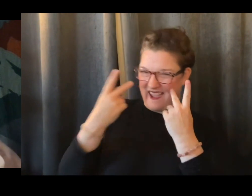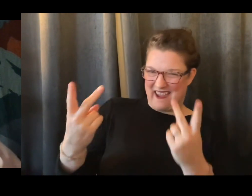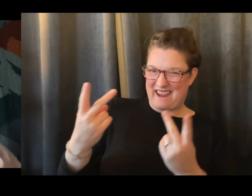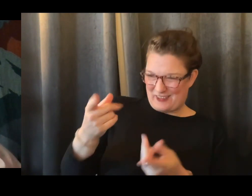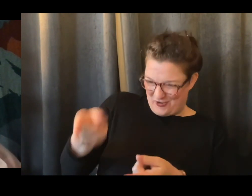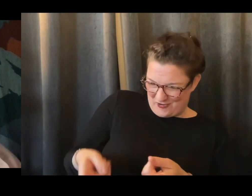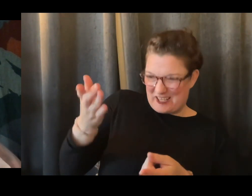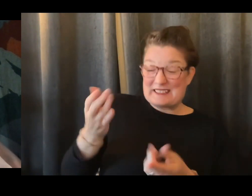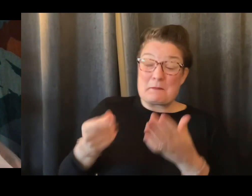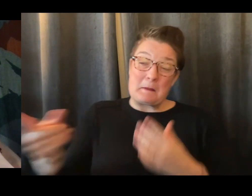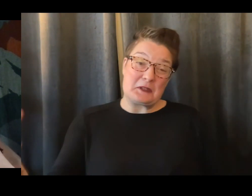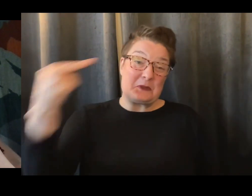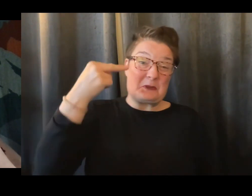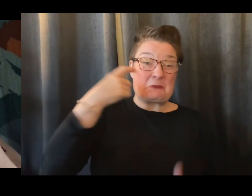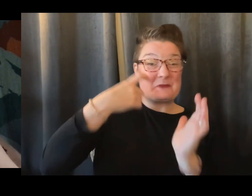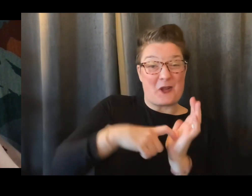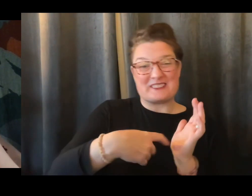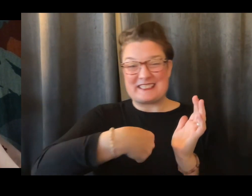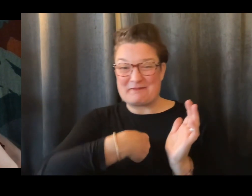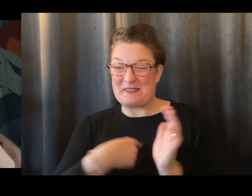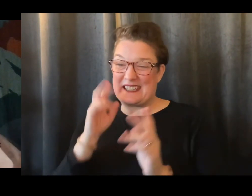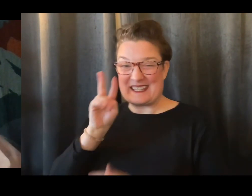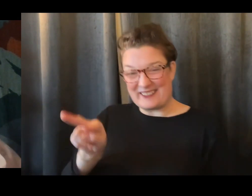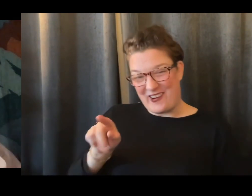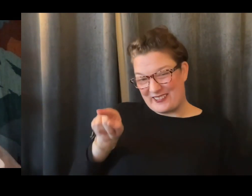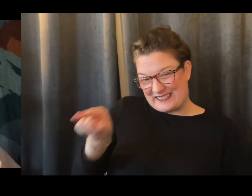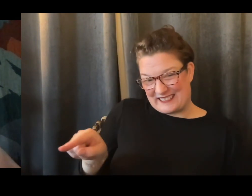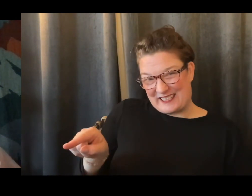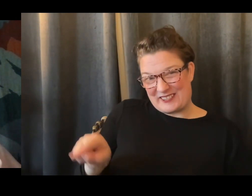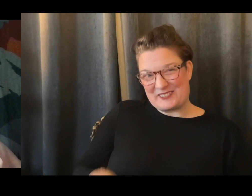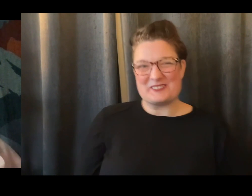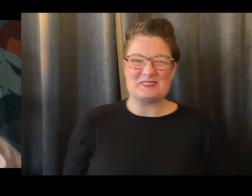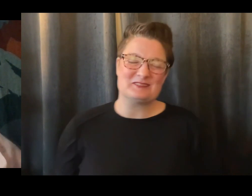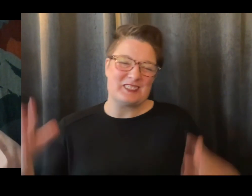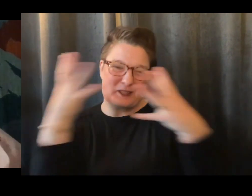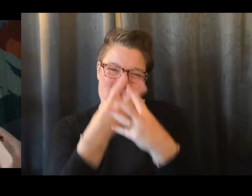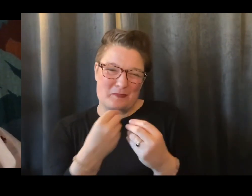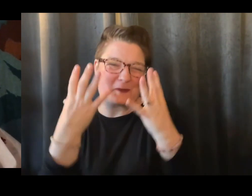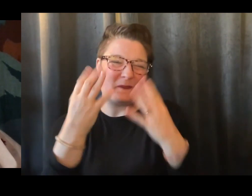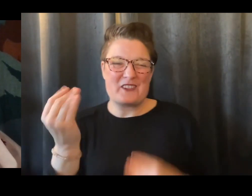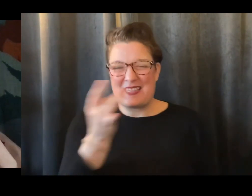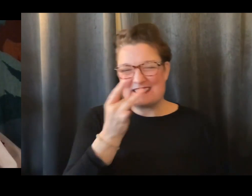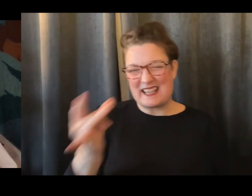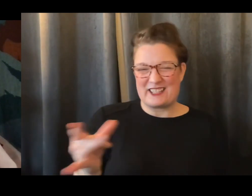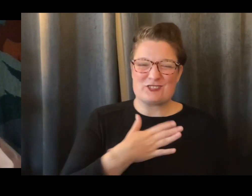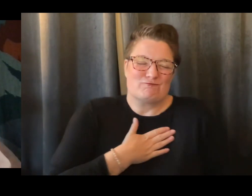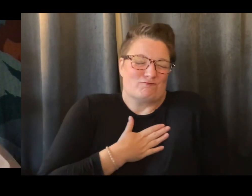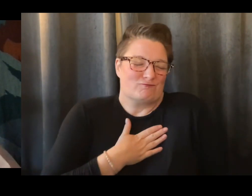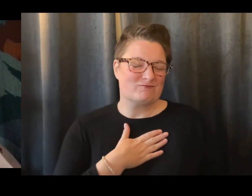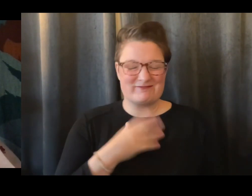How beautiful and delicious it is to see the way you move, I notice and